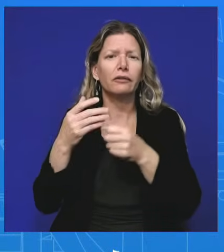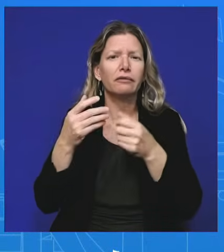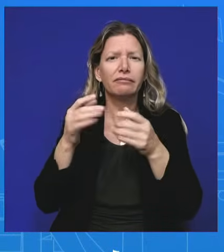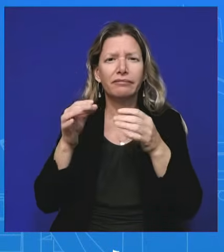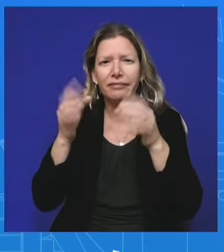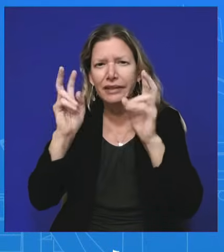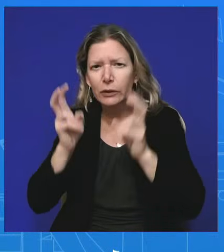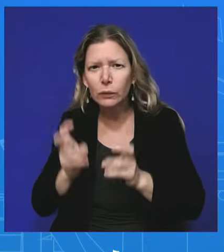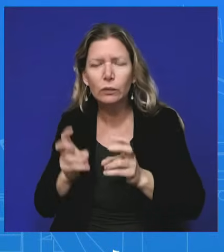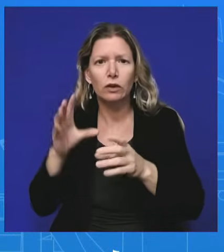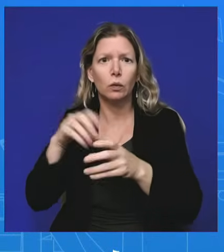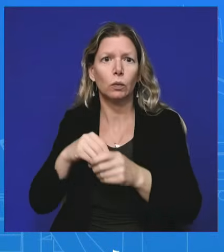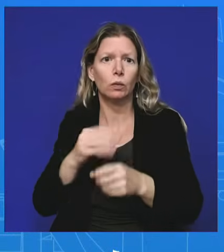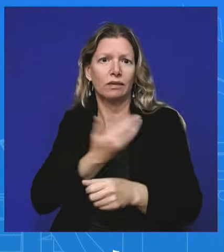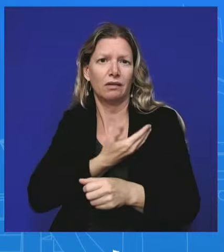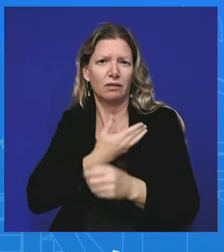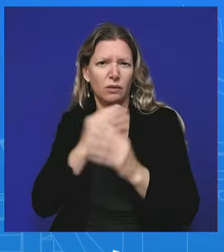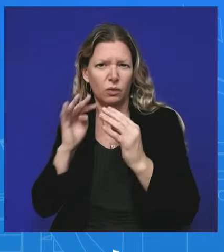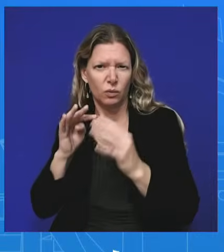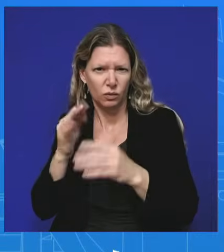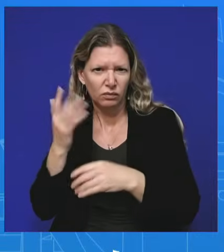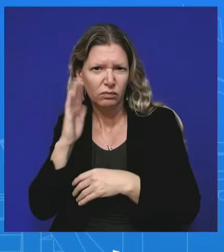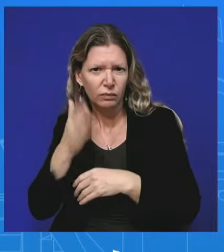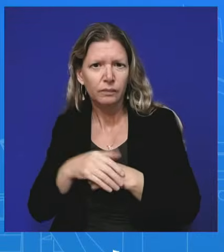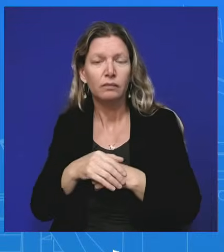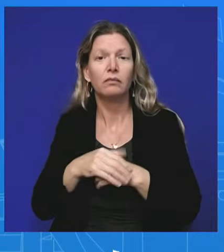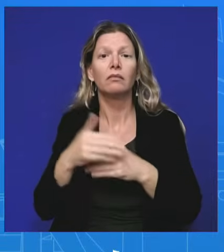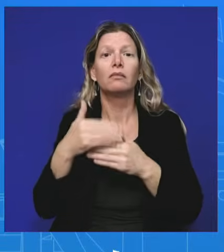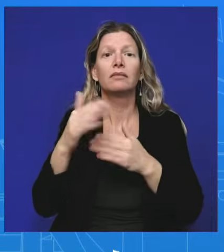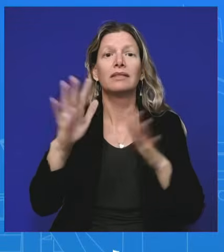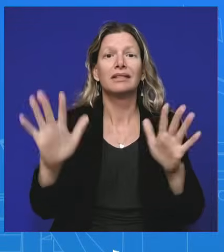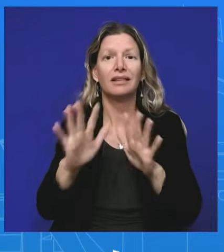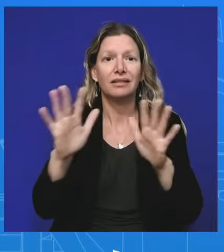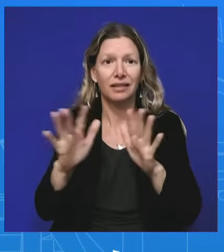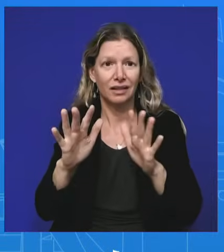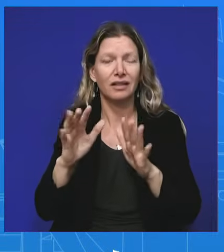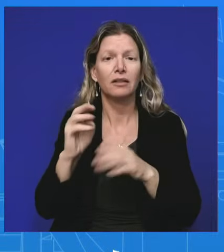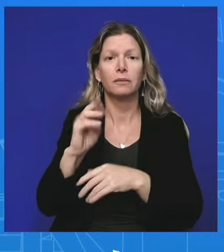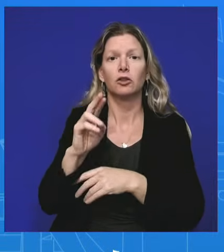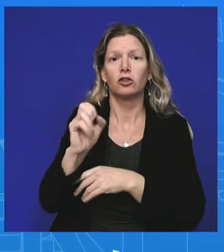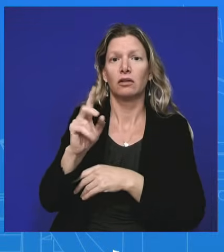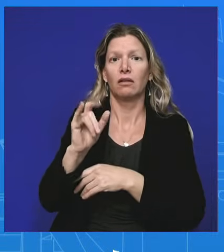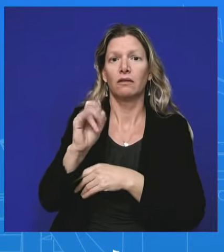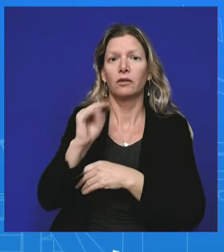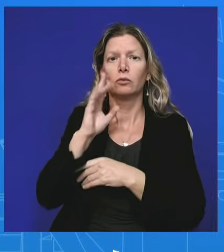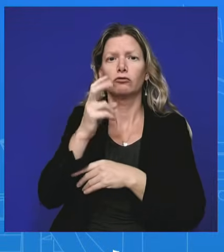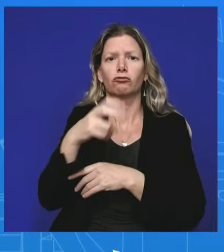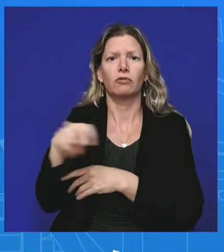including Prime Minister Netanyahu, to discuss, of course, the war in Gaza, including ongoing negotiations to secure the release